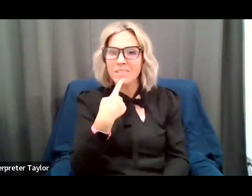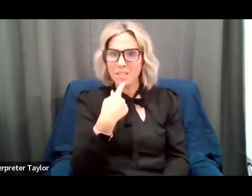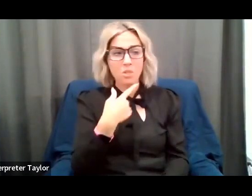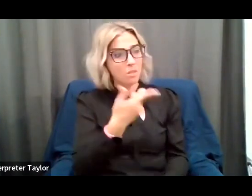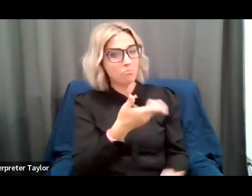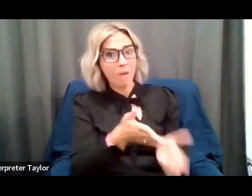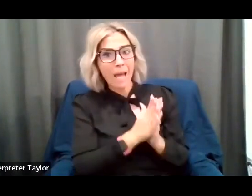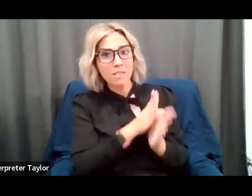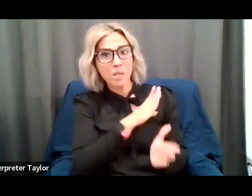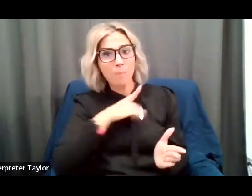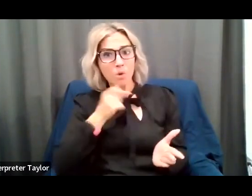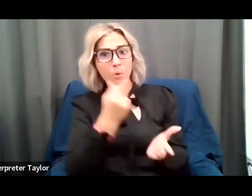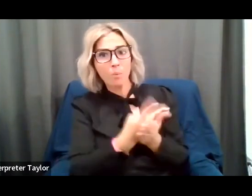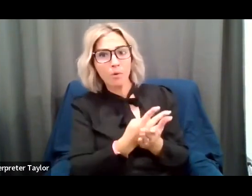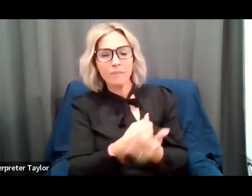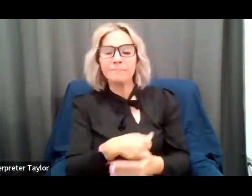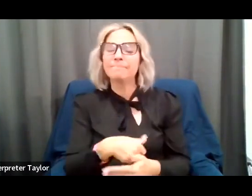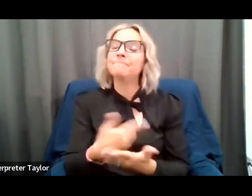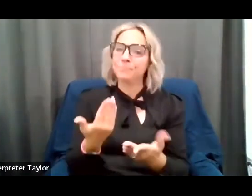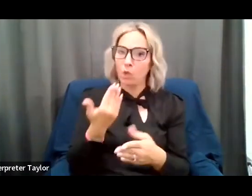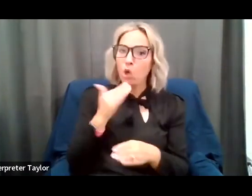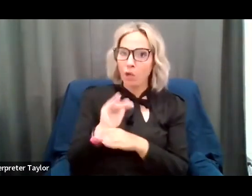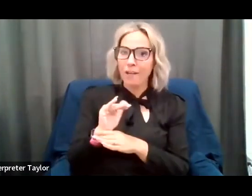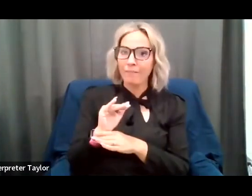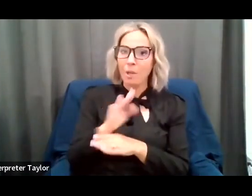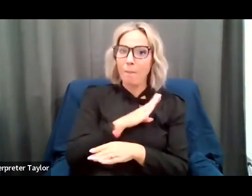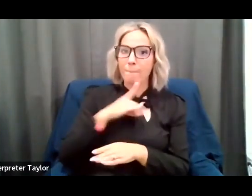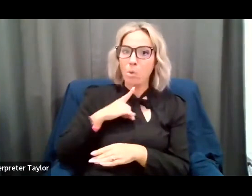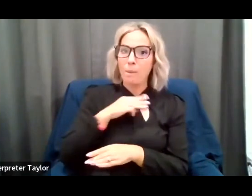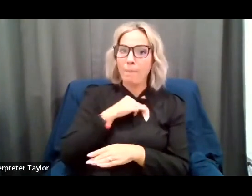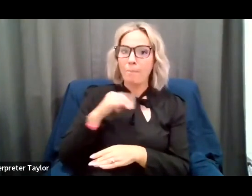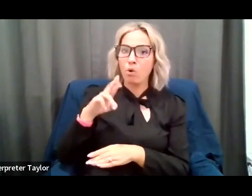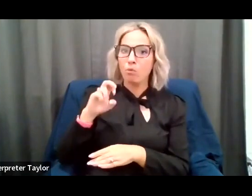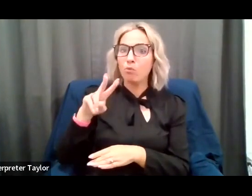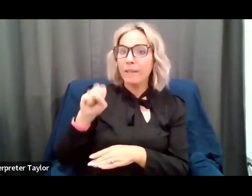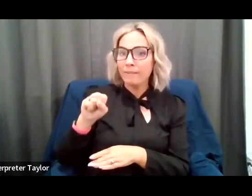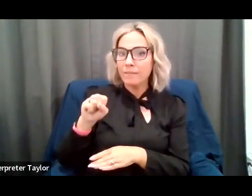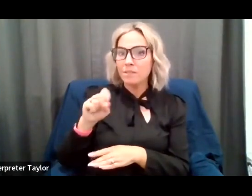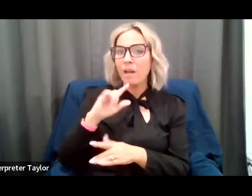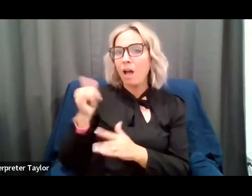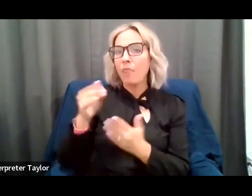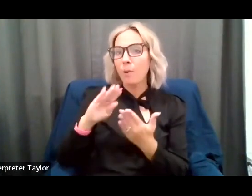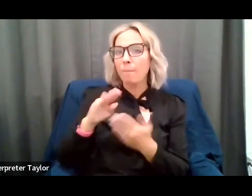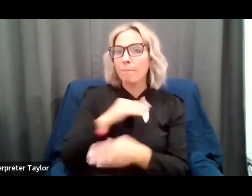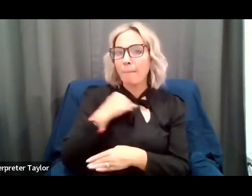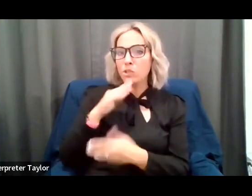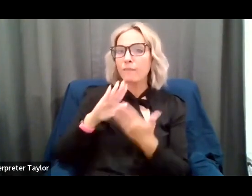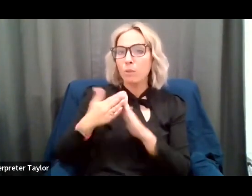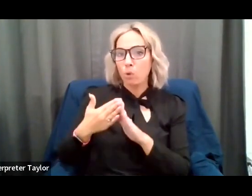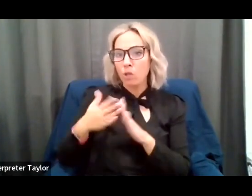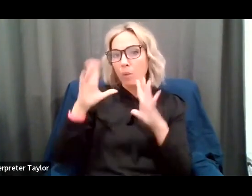Good evening. Board Member Rives, President Buffalo, members of the community. President Zellet, it's nice to see you again.